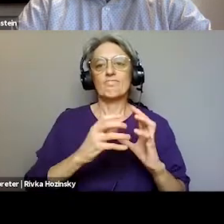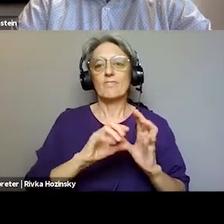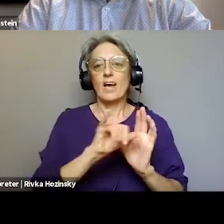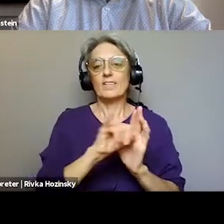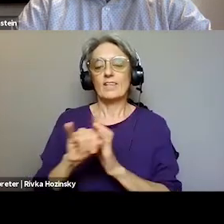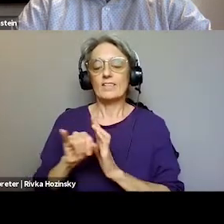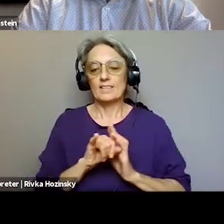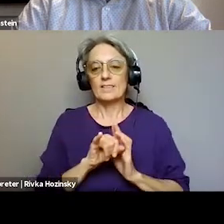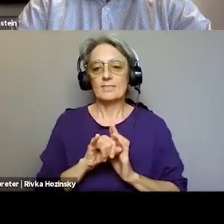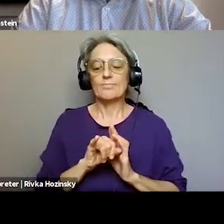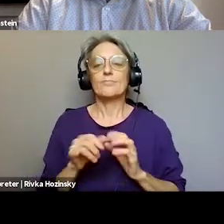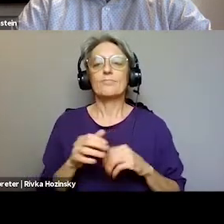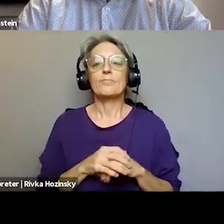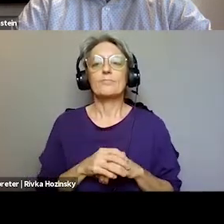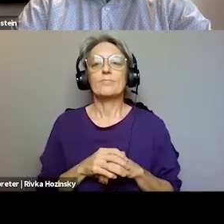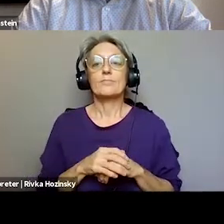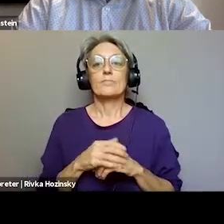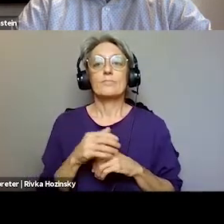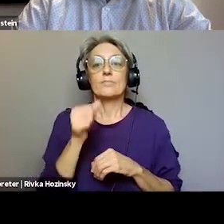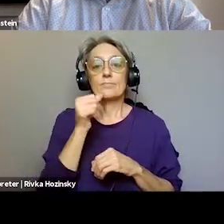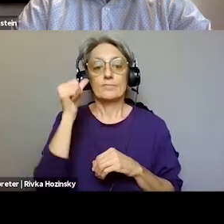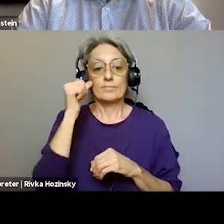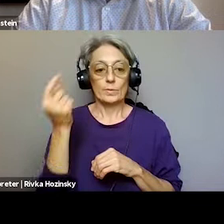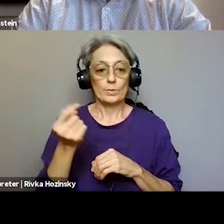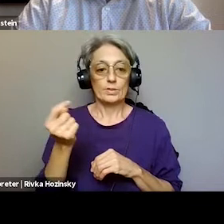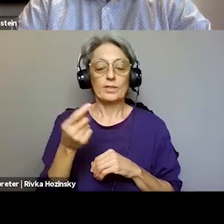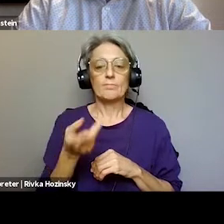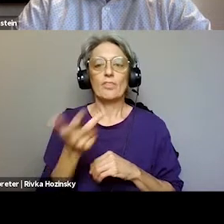On Tuesday we had three clinicians give their insights on providing perinatal care to people